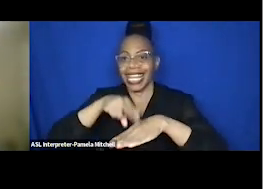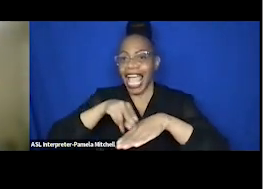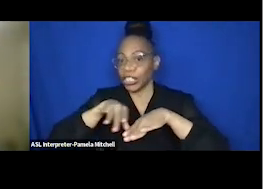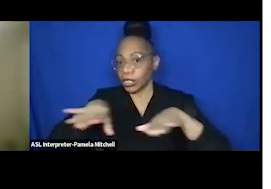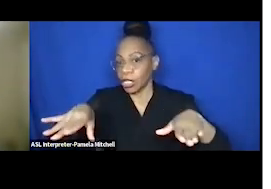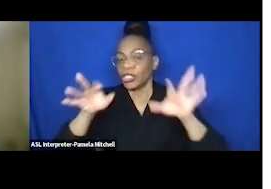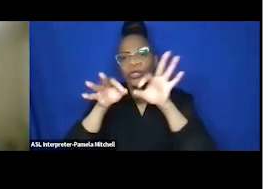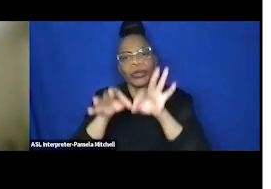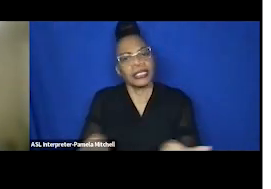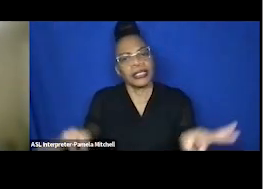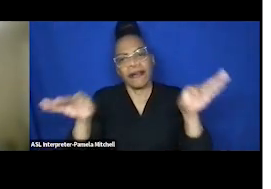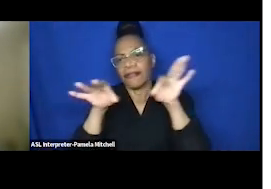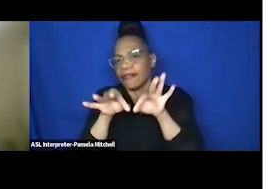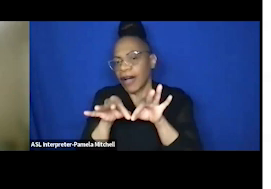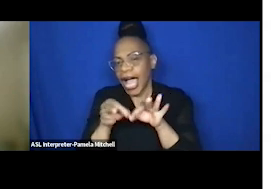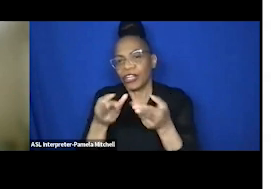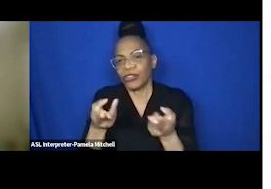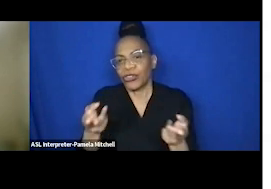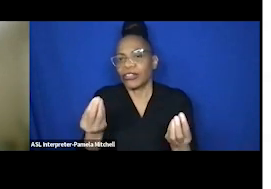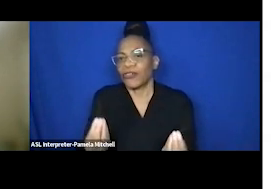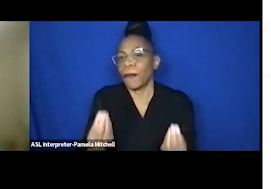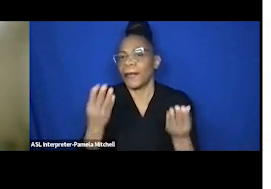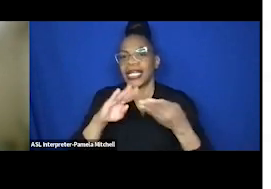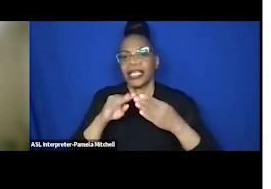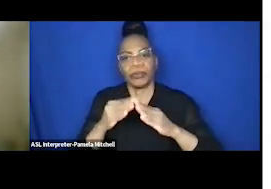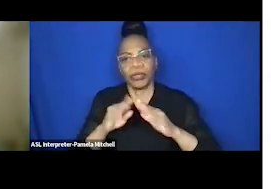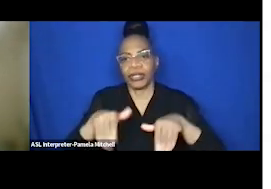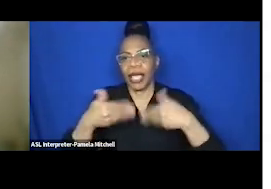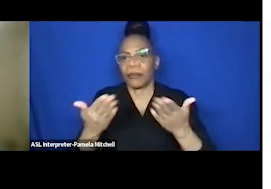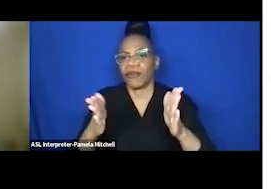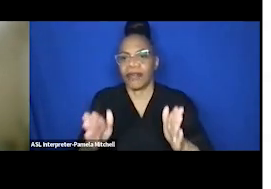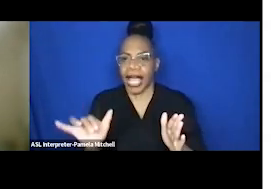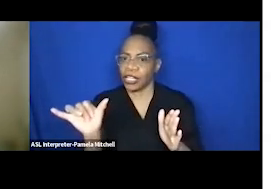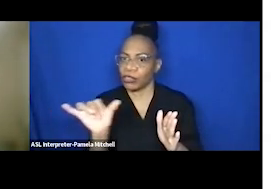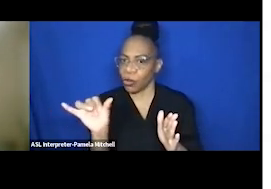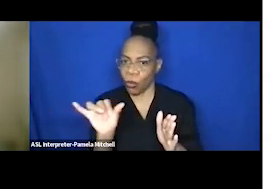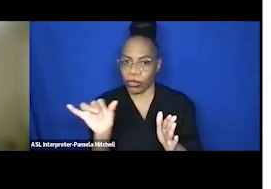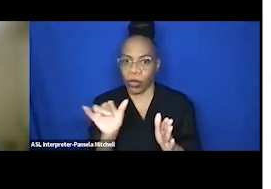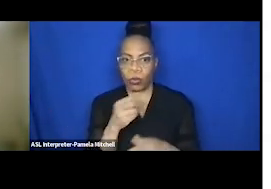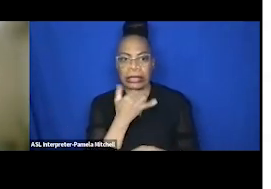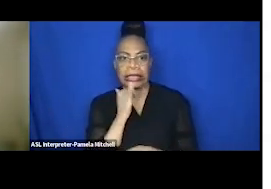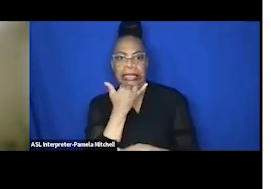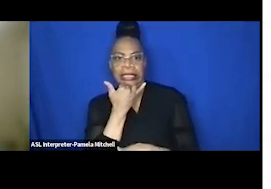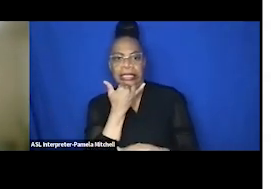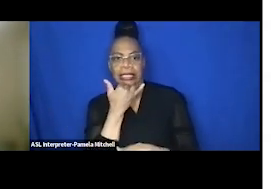for many communities and many providers. Oh, I think I'm gonna move us on to this slide.